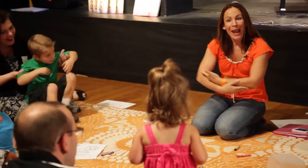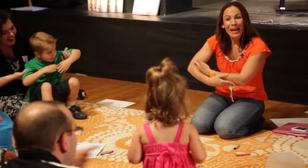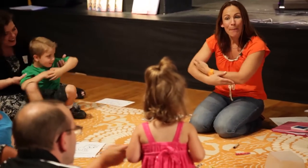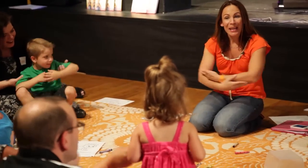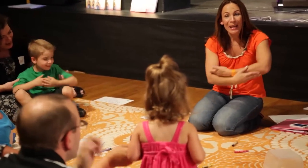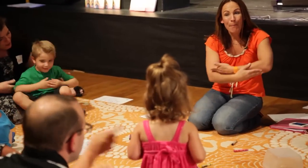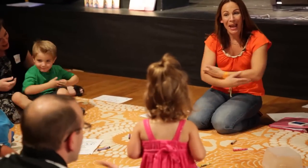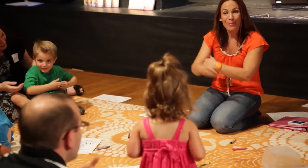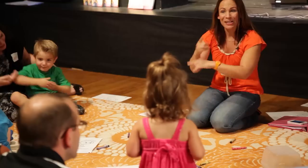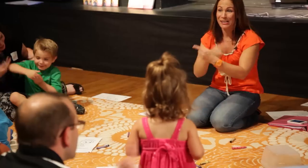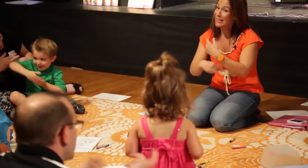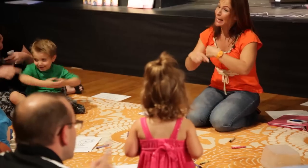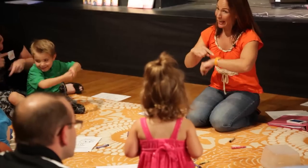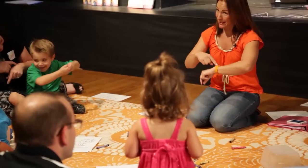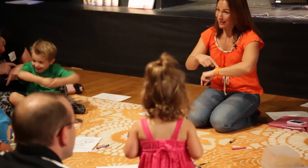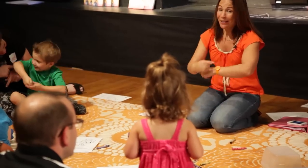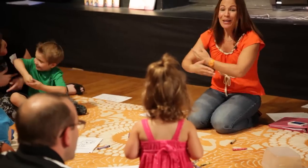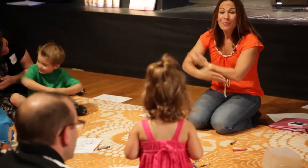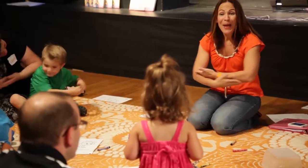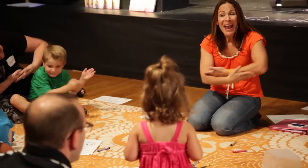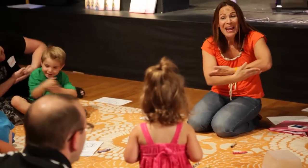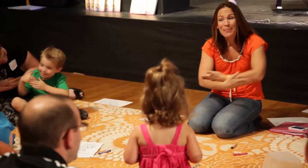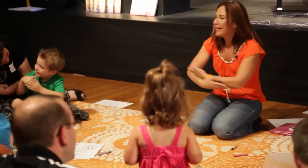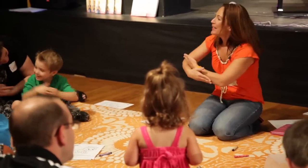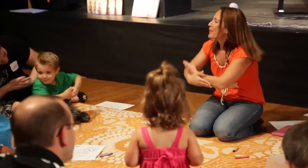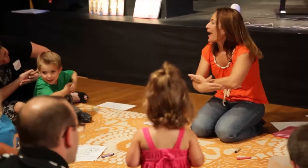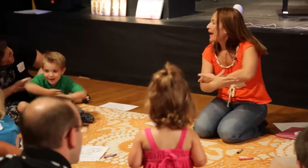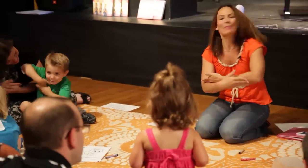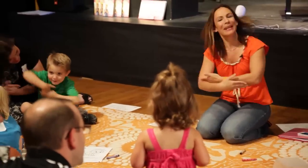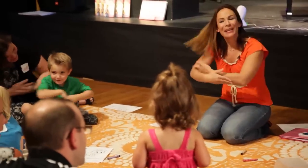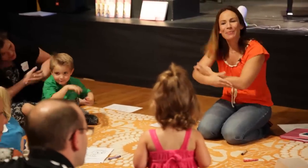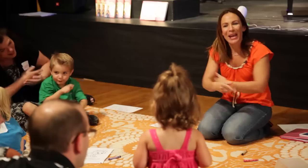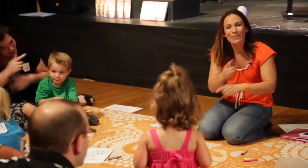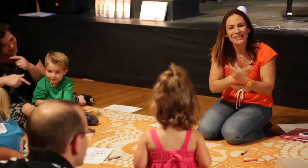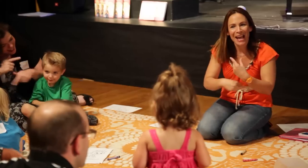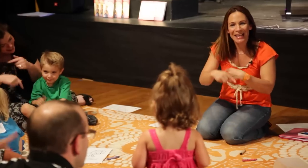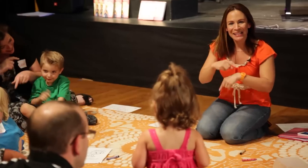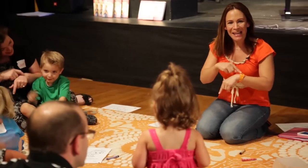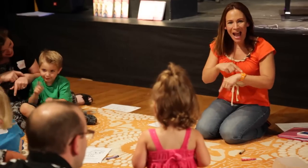Baby, baby She's singing it. Baby, baby, baby signing time